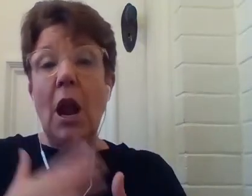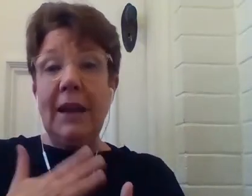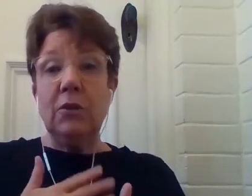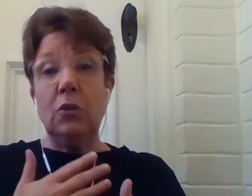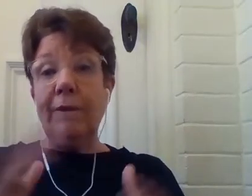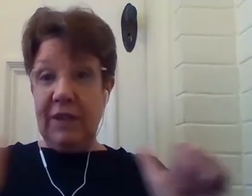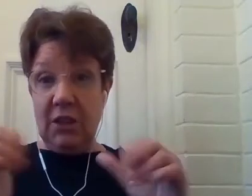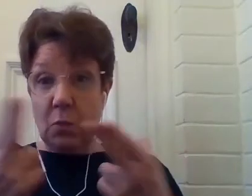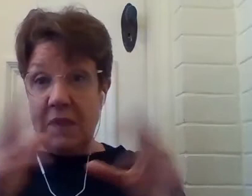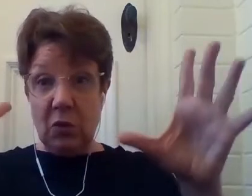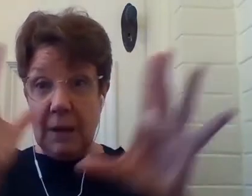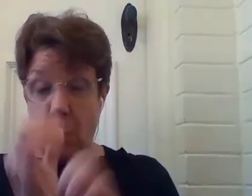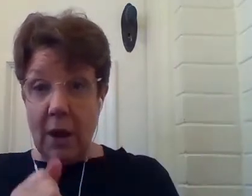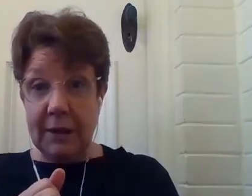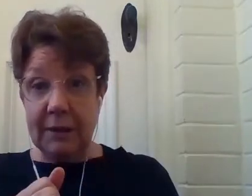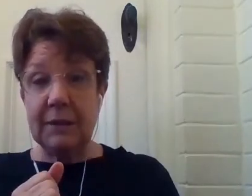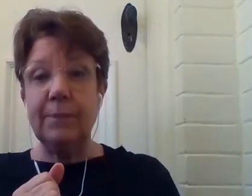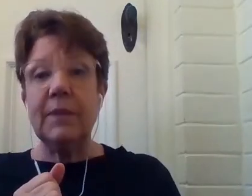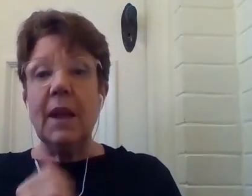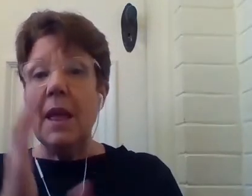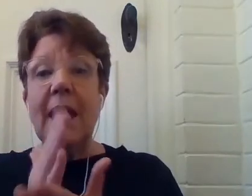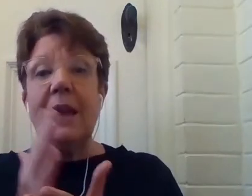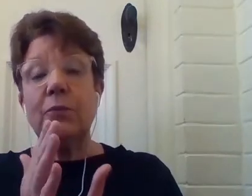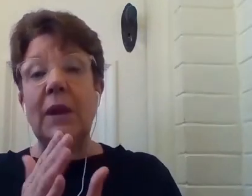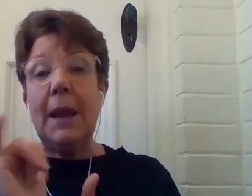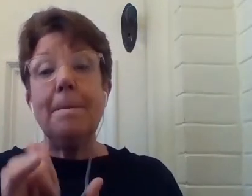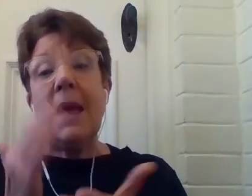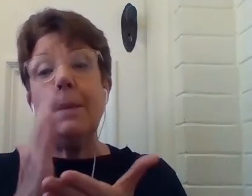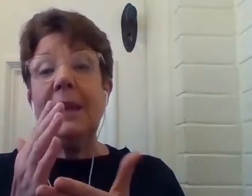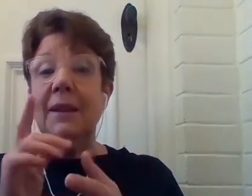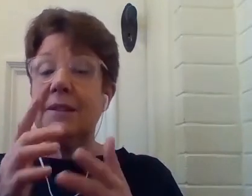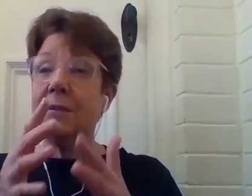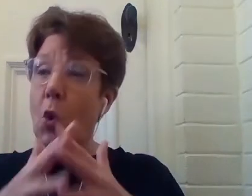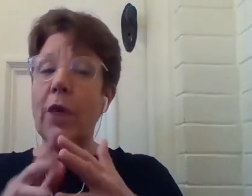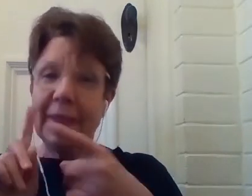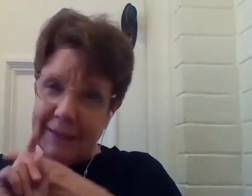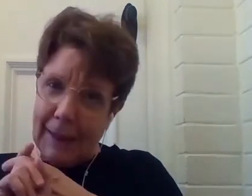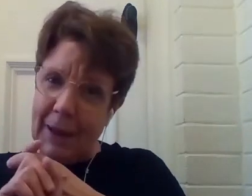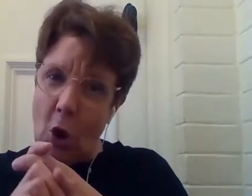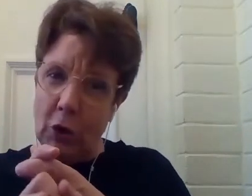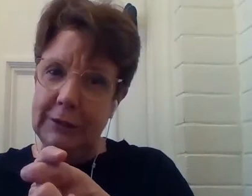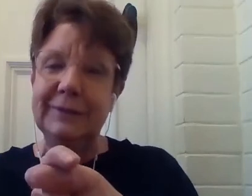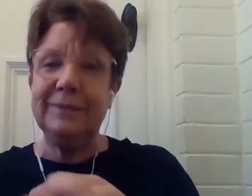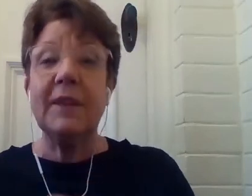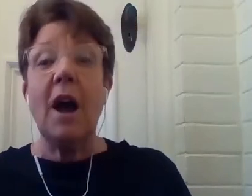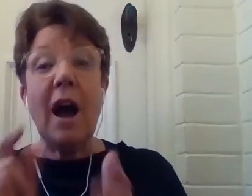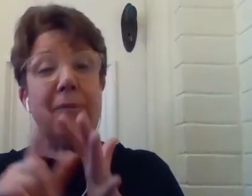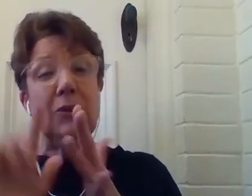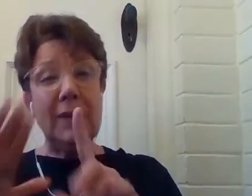up today? >> MONICA DAVIDSON: It is super cheesy, but just hang in there, everybody. I've been doing this for a really long time and even